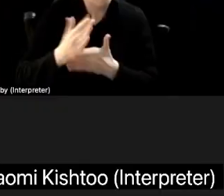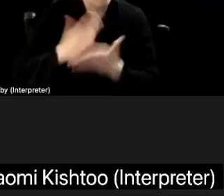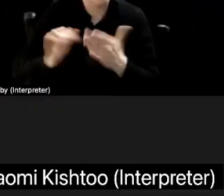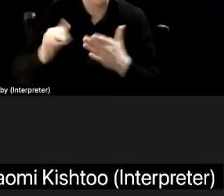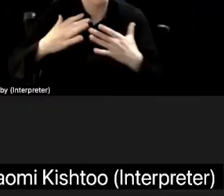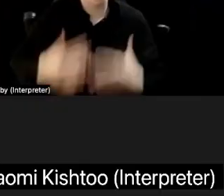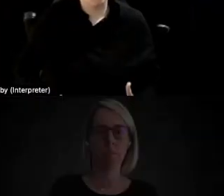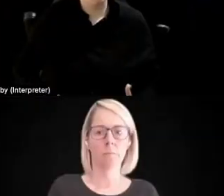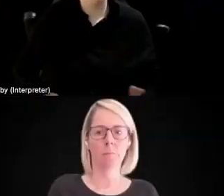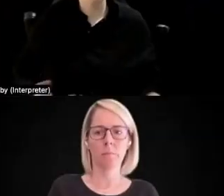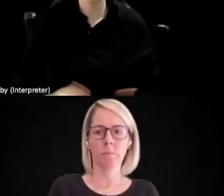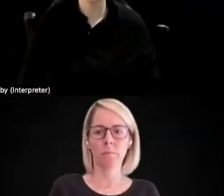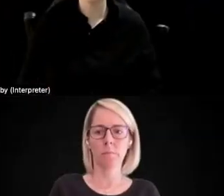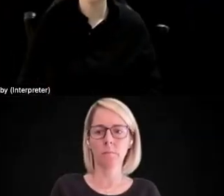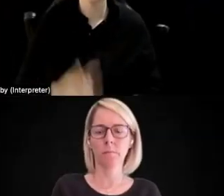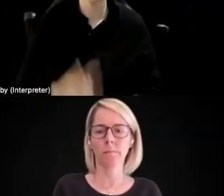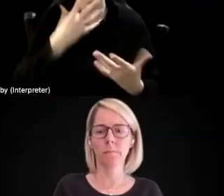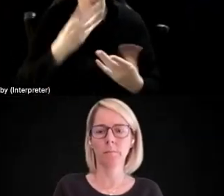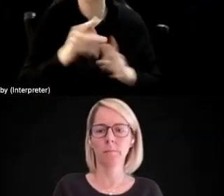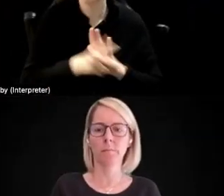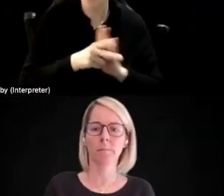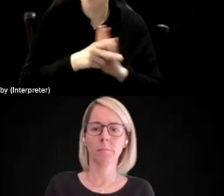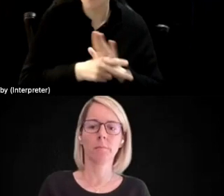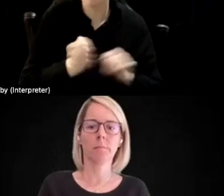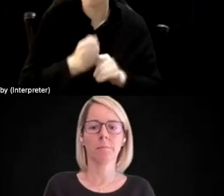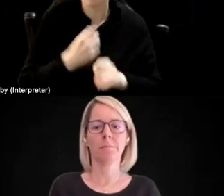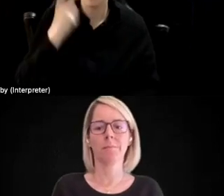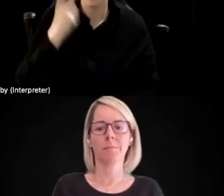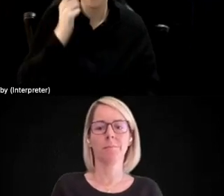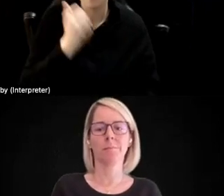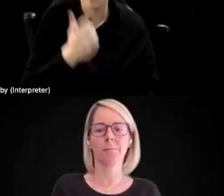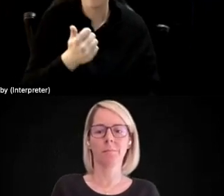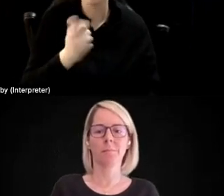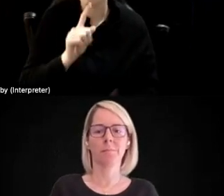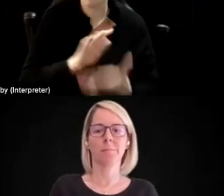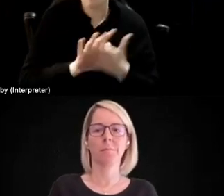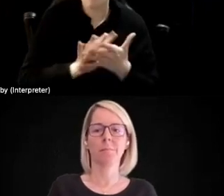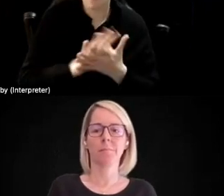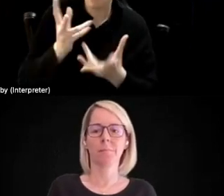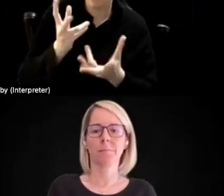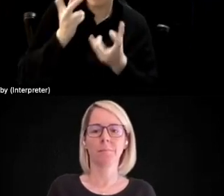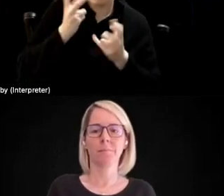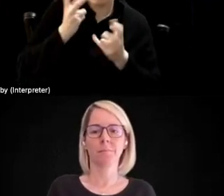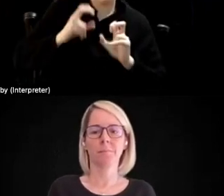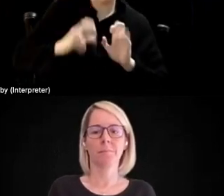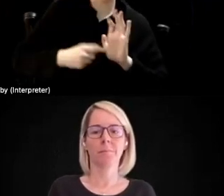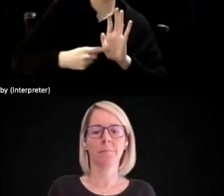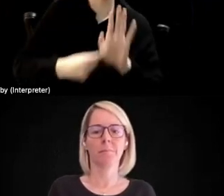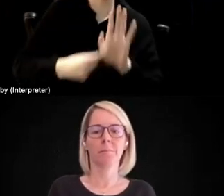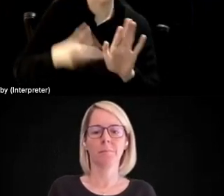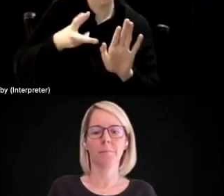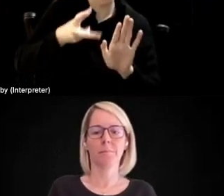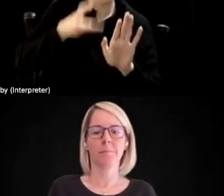will show you some videos so it will make a little bit more sense of what this receiving is, and it